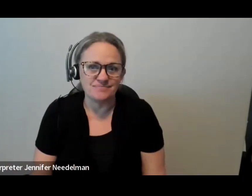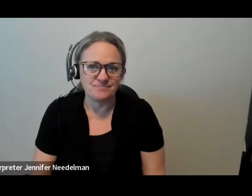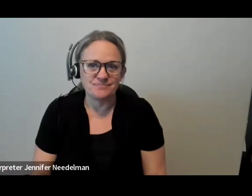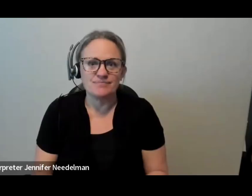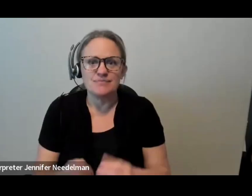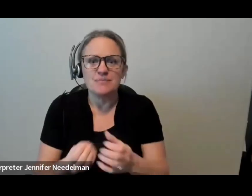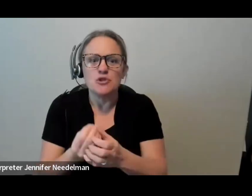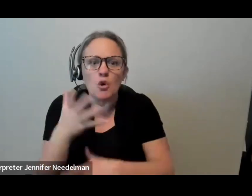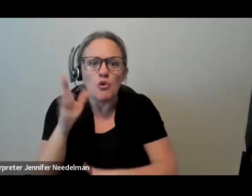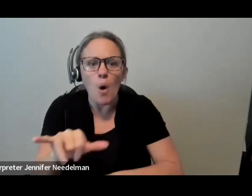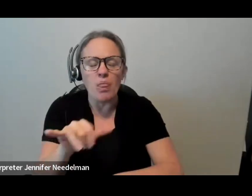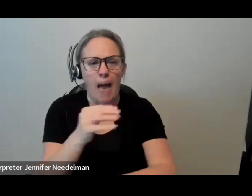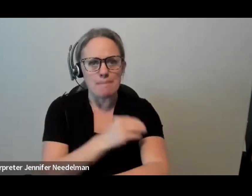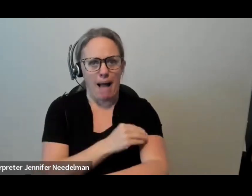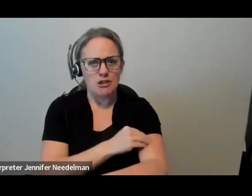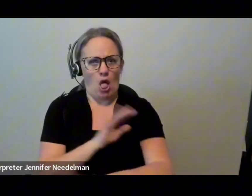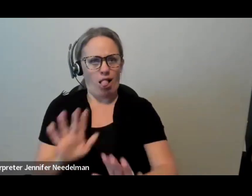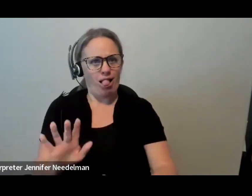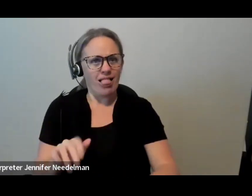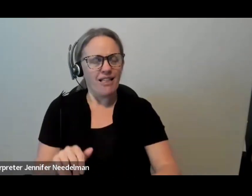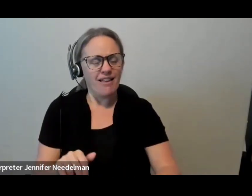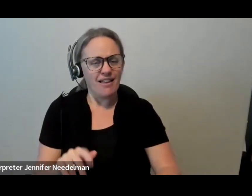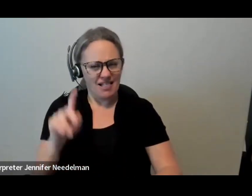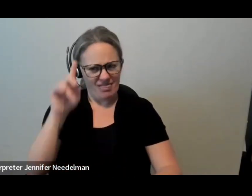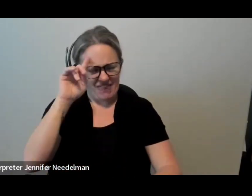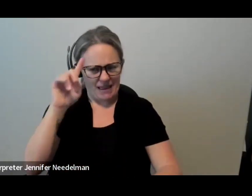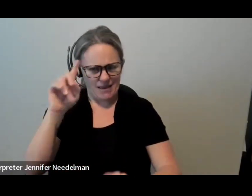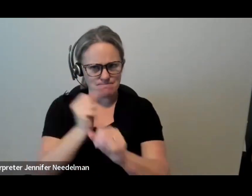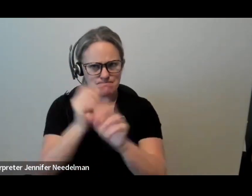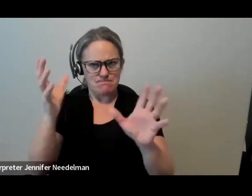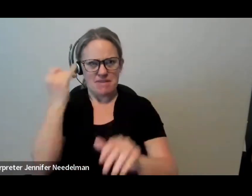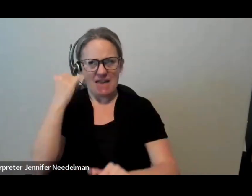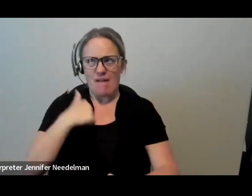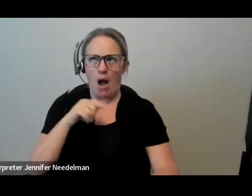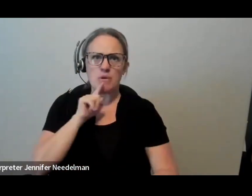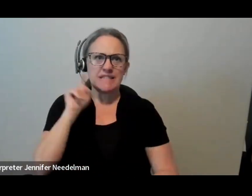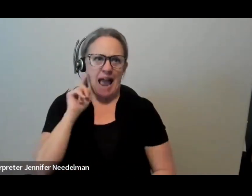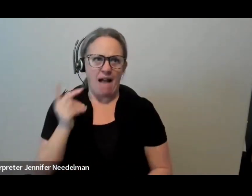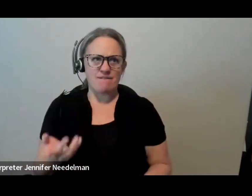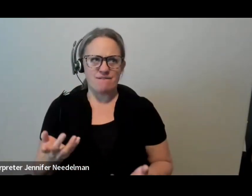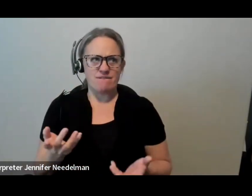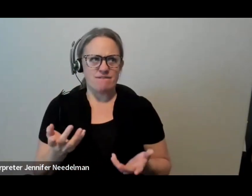muscle of being like, you know, if I were deaf, like where would this not work for me?